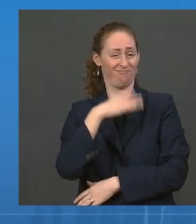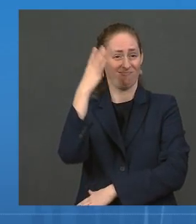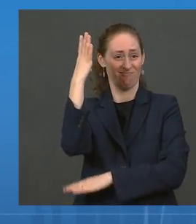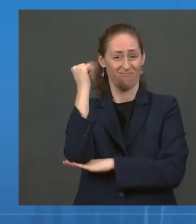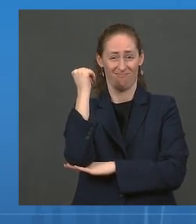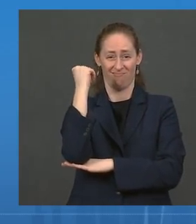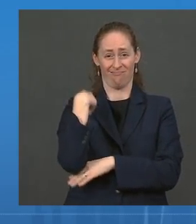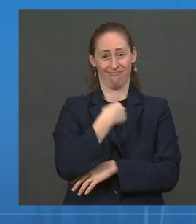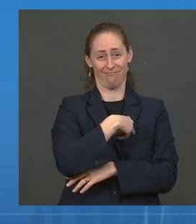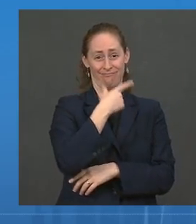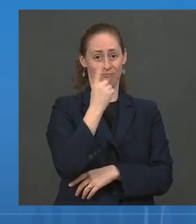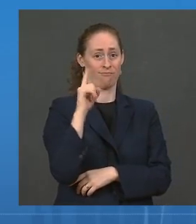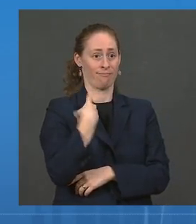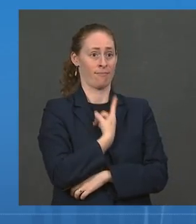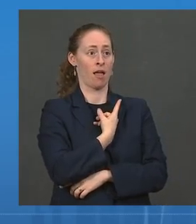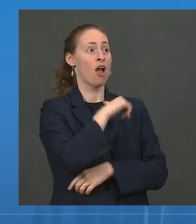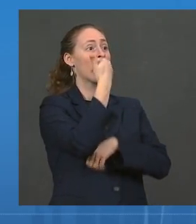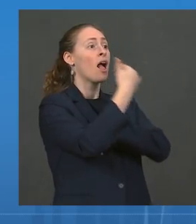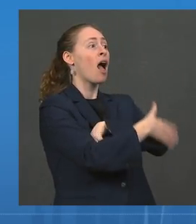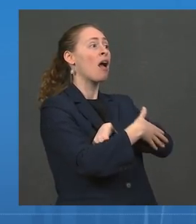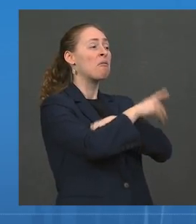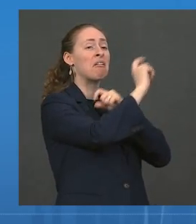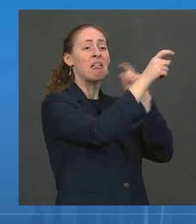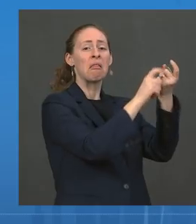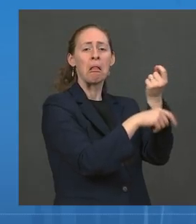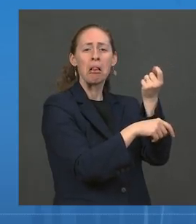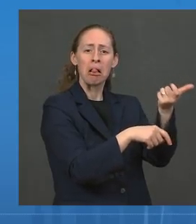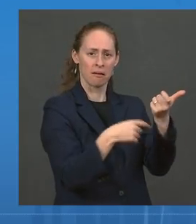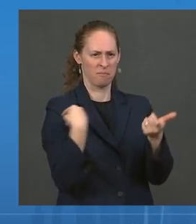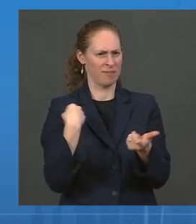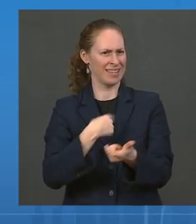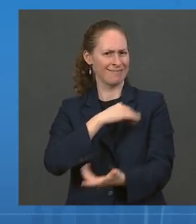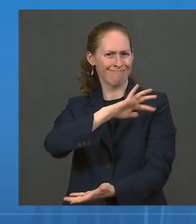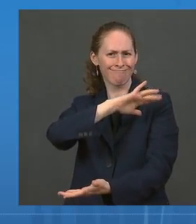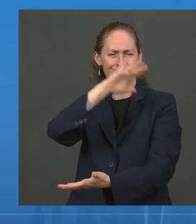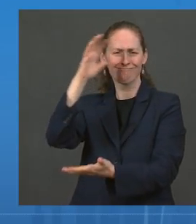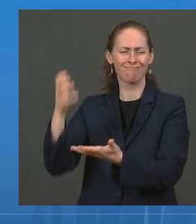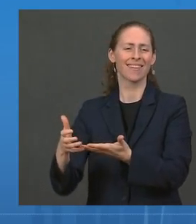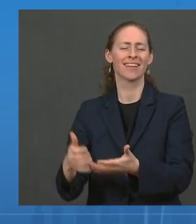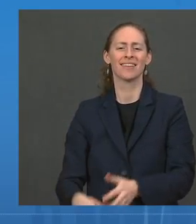in the world combined, and millions more doses shipped each and every week.